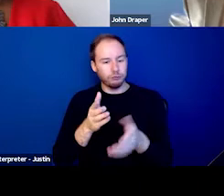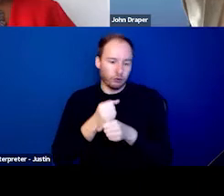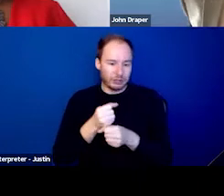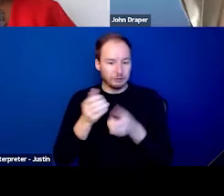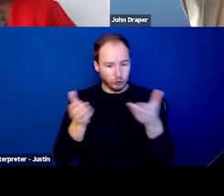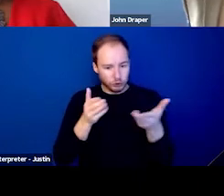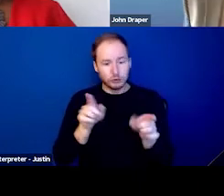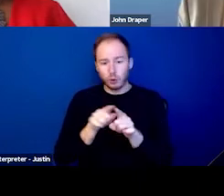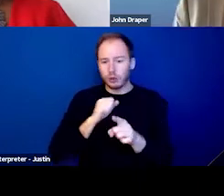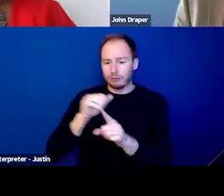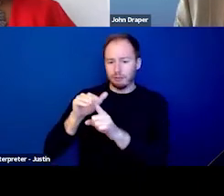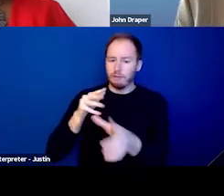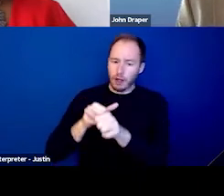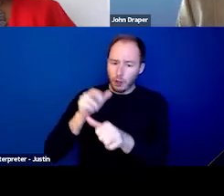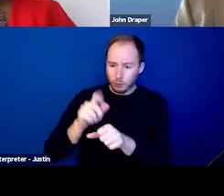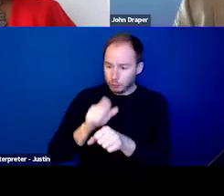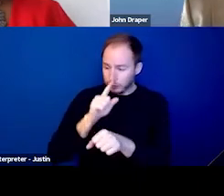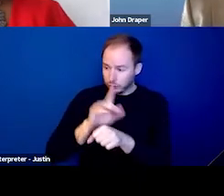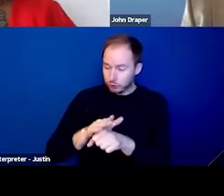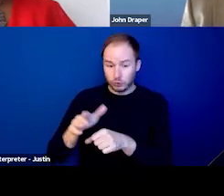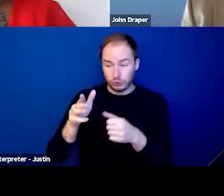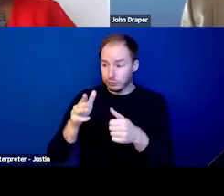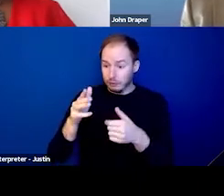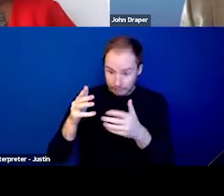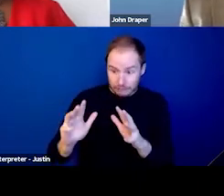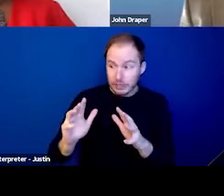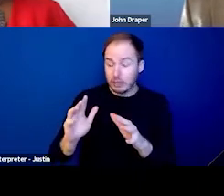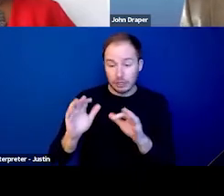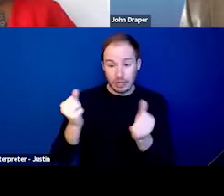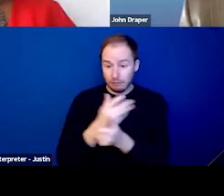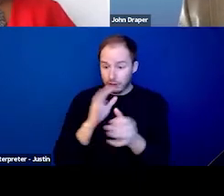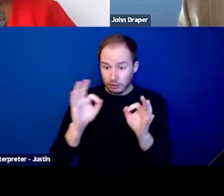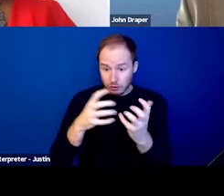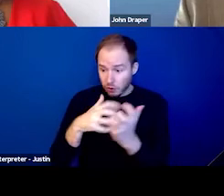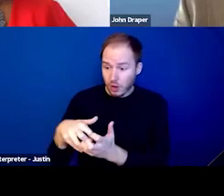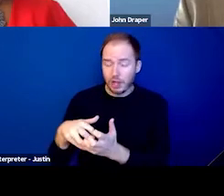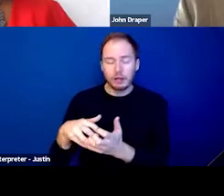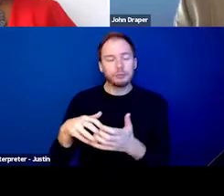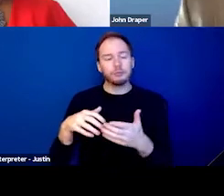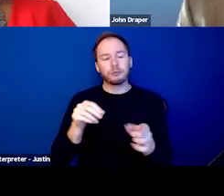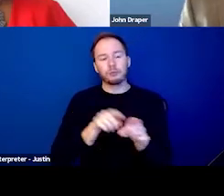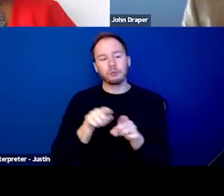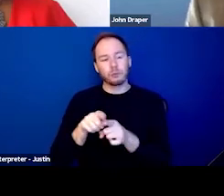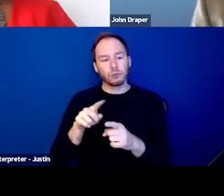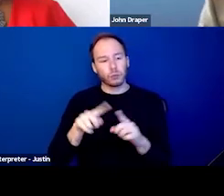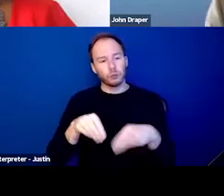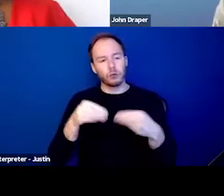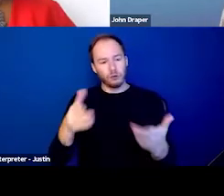to make sure they're okay after that contact ends. We also wanna make sure we're providing access